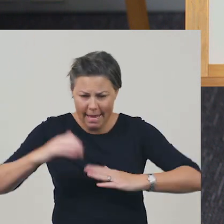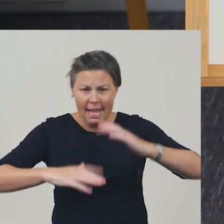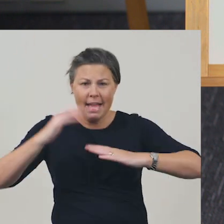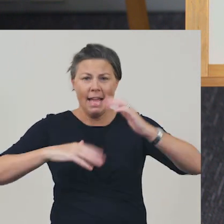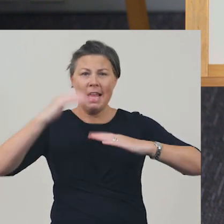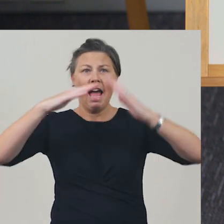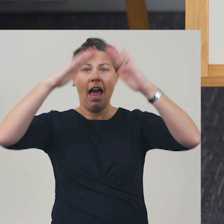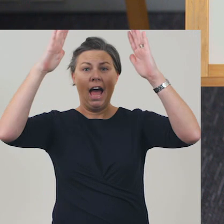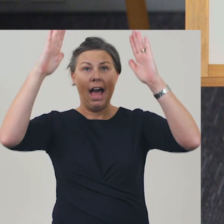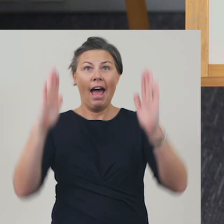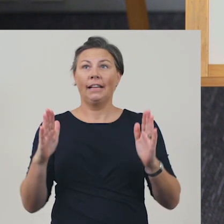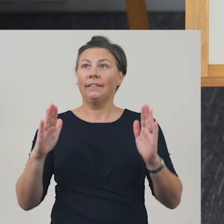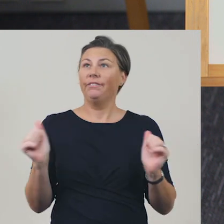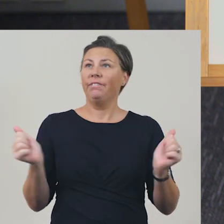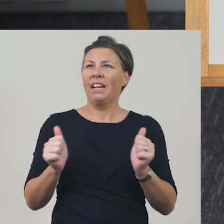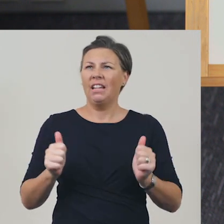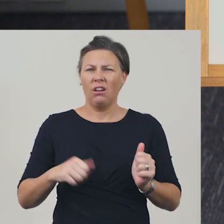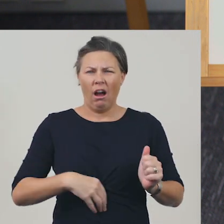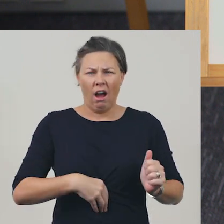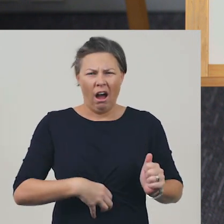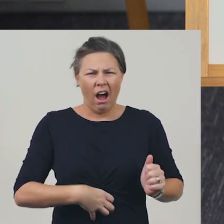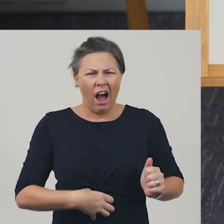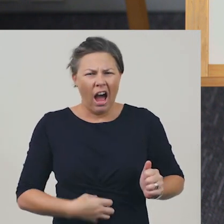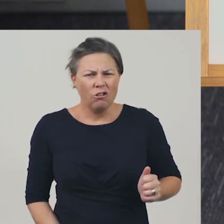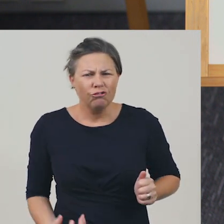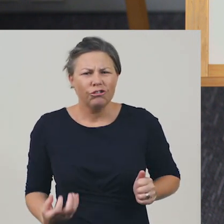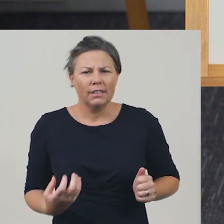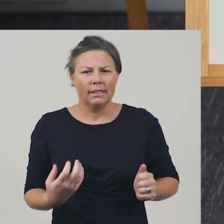he was very hungry once he had finished his house.